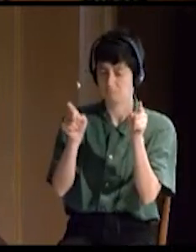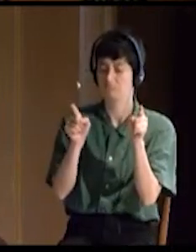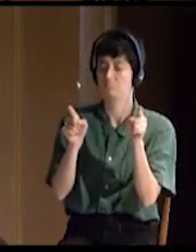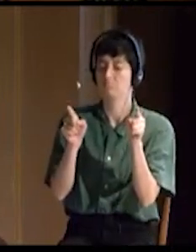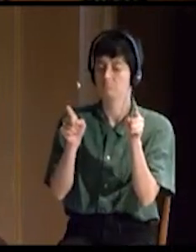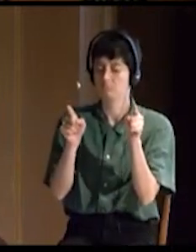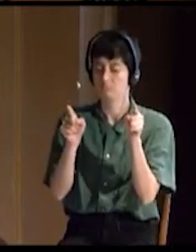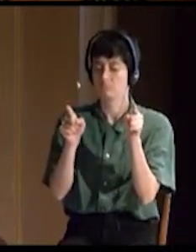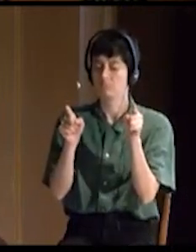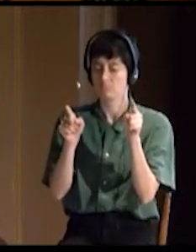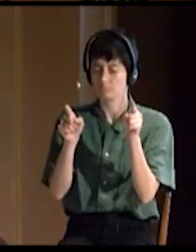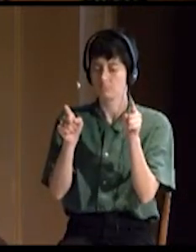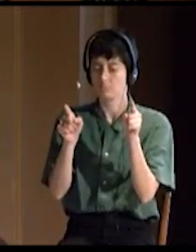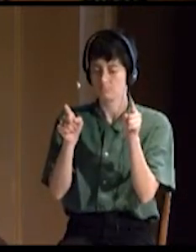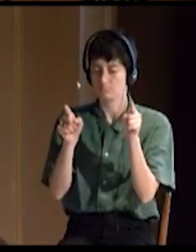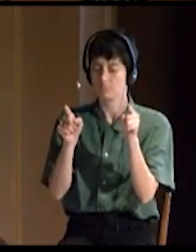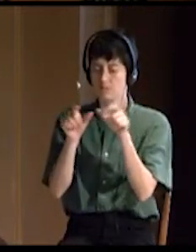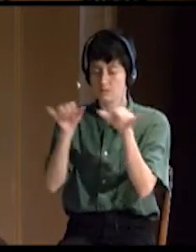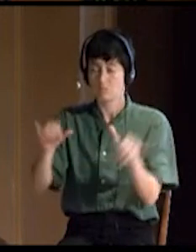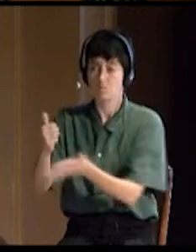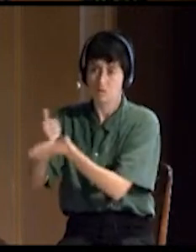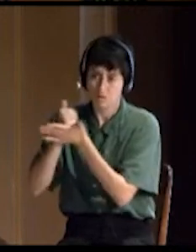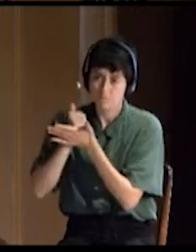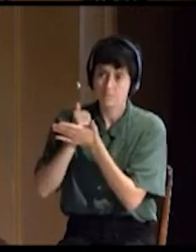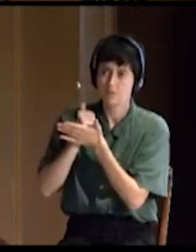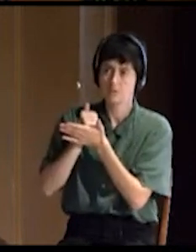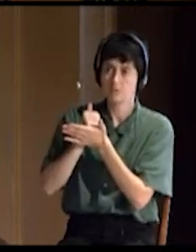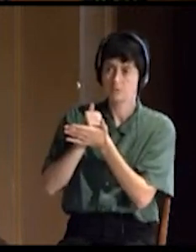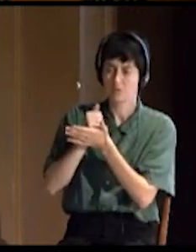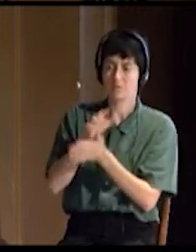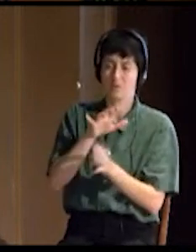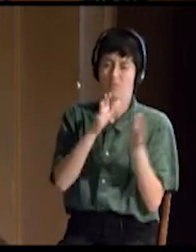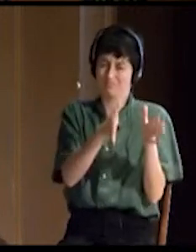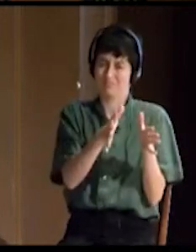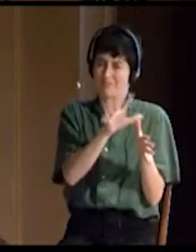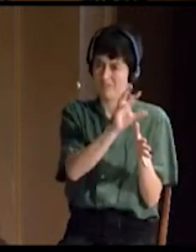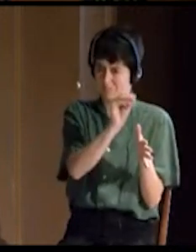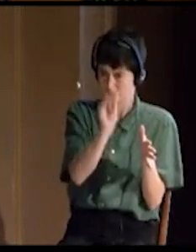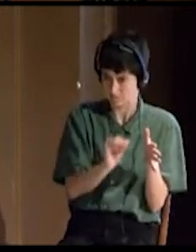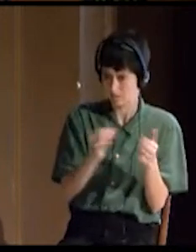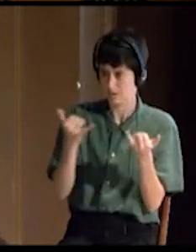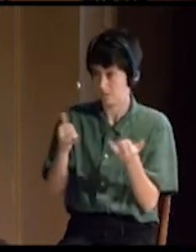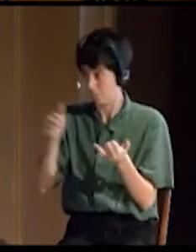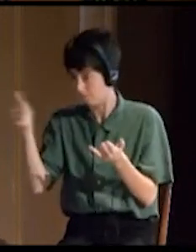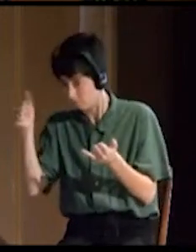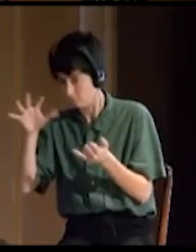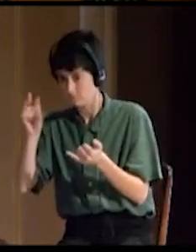what areas are the highest diversity of these lichens, where there is poor sampling,